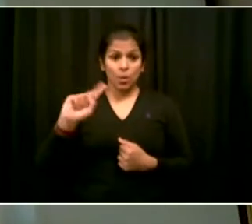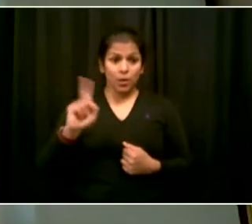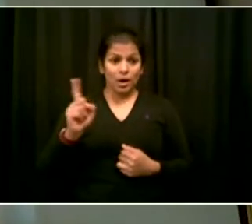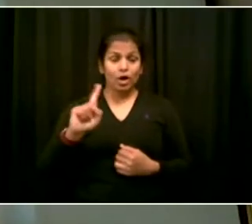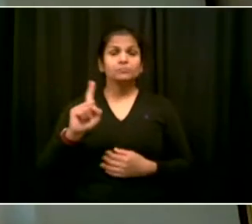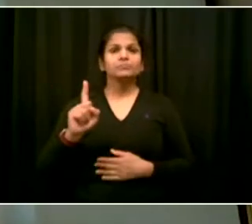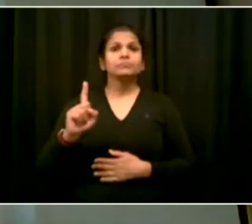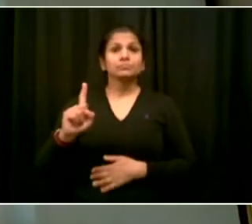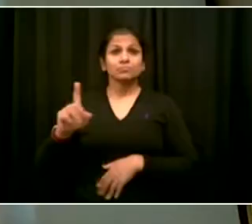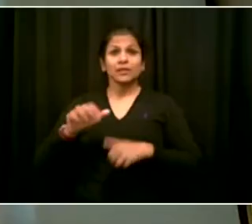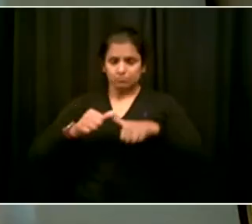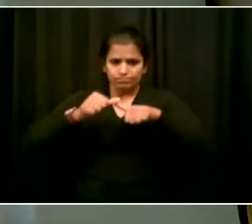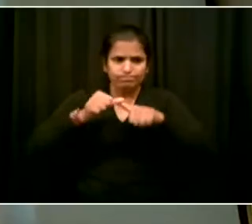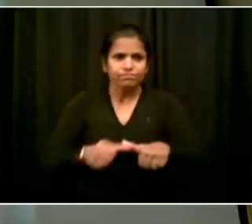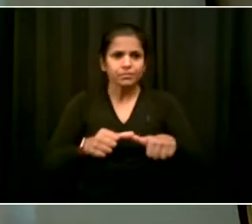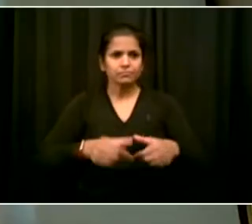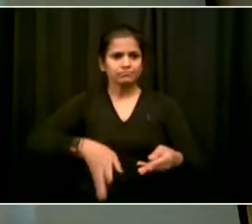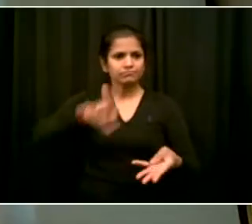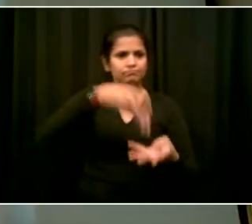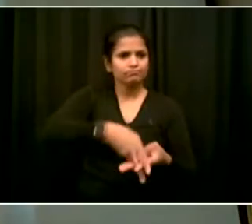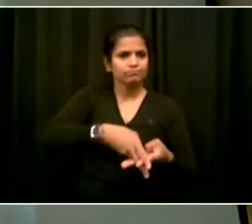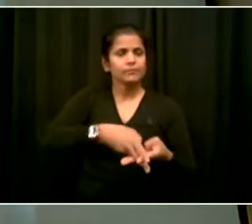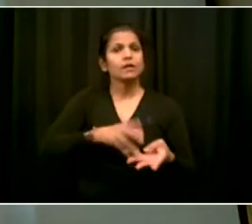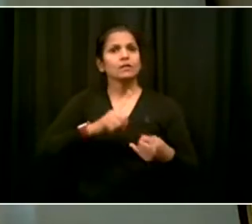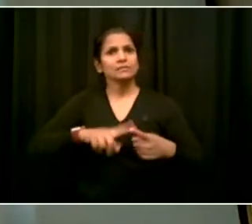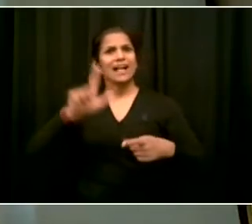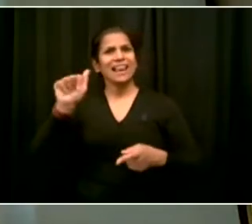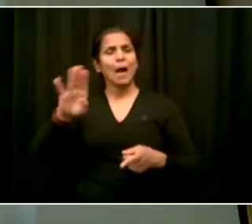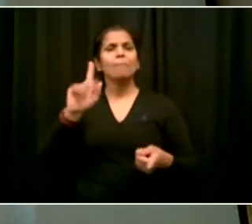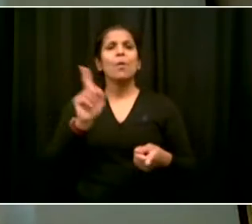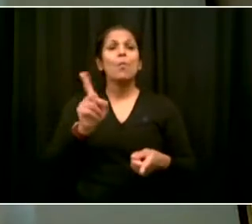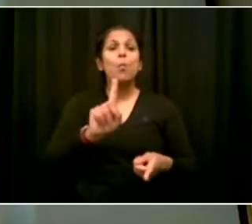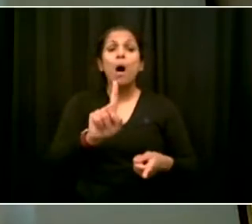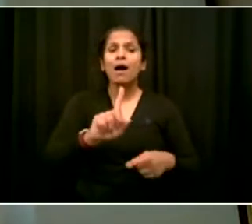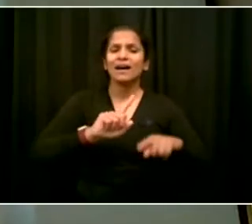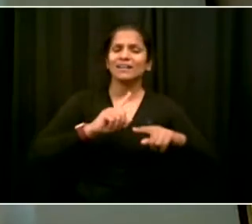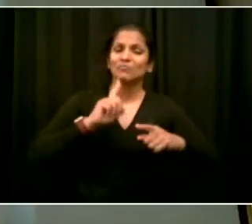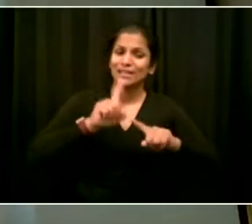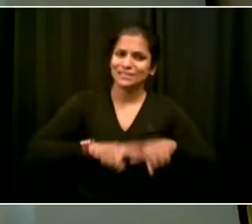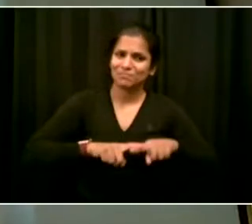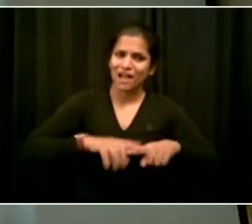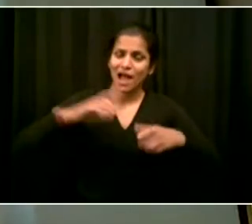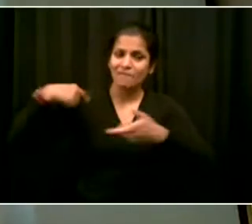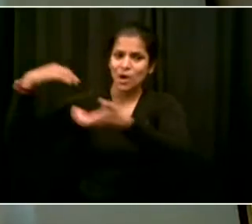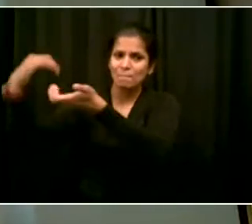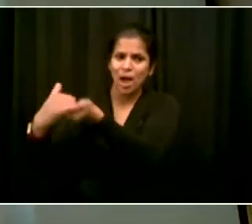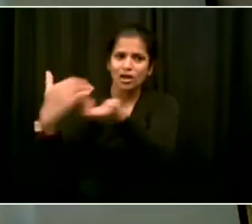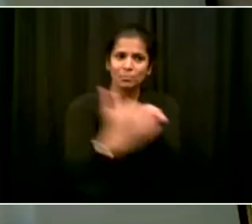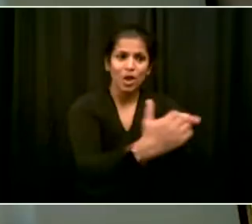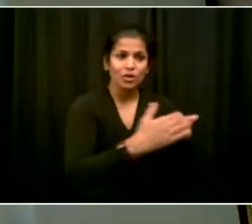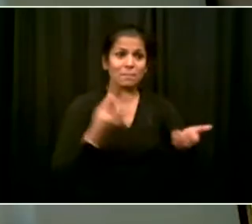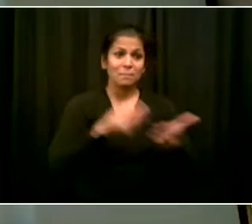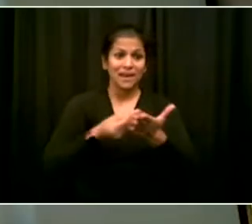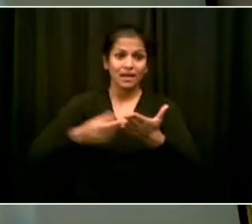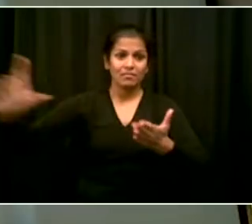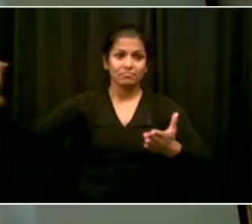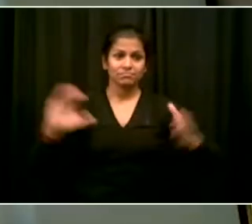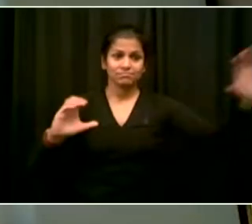YY OUINITIALLY ASKED, THE LOCATION PERMANENTLY AND WILL BE BASED ON